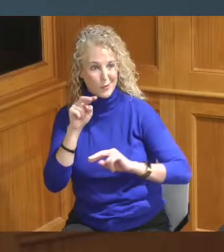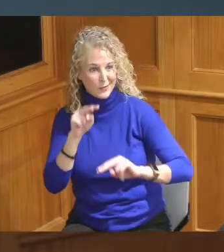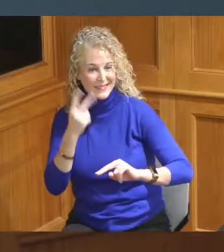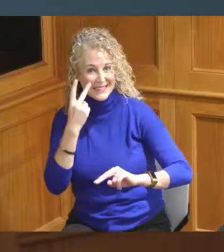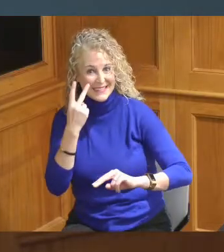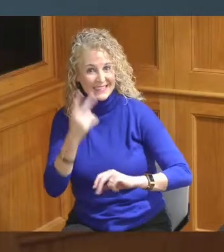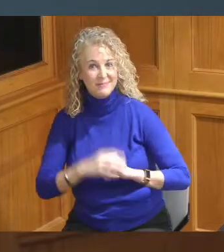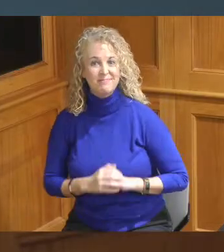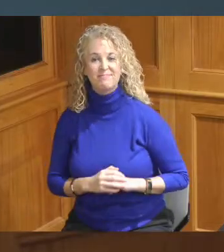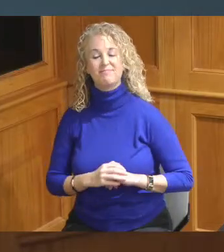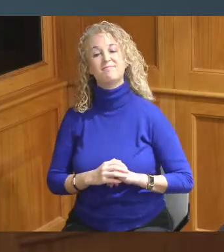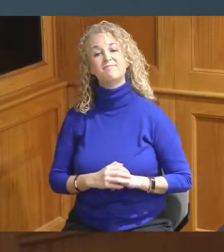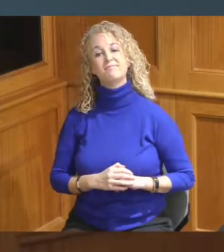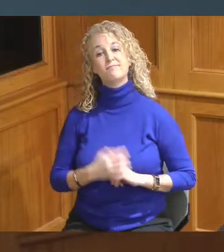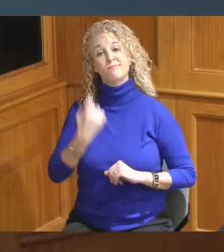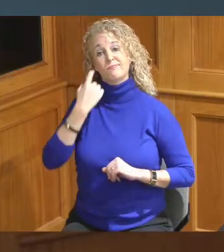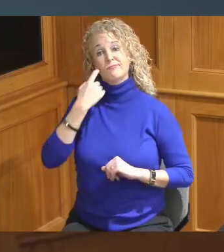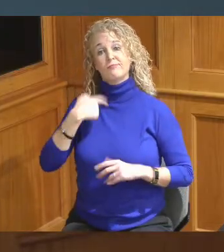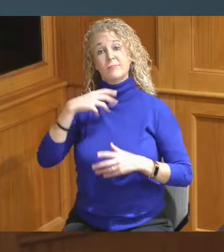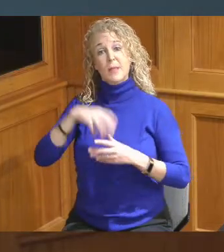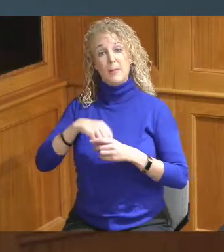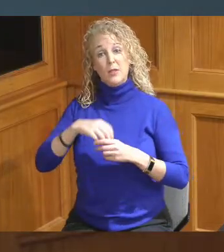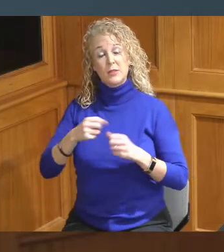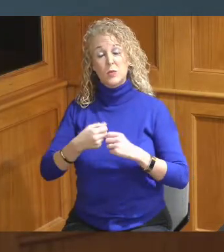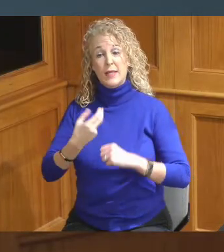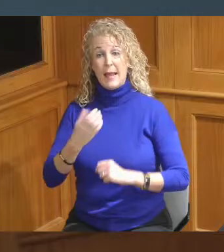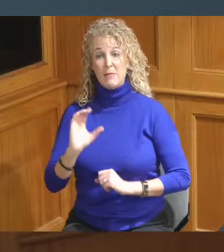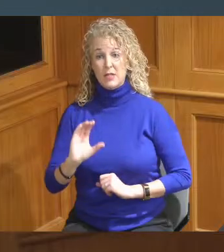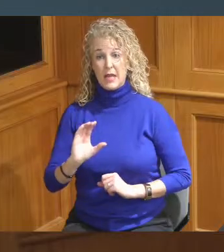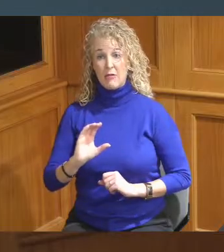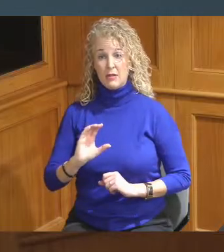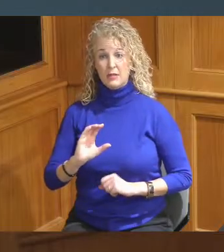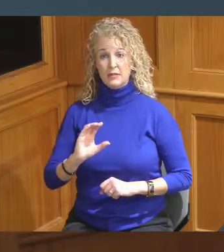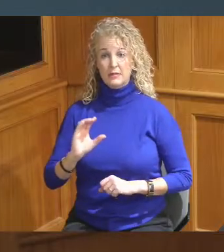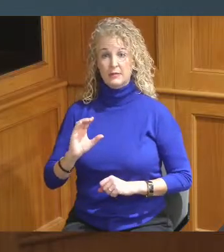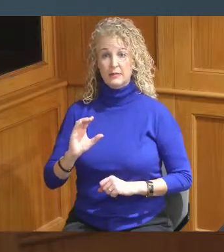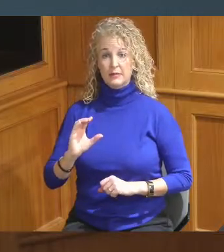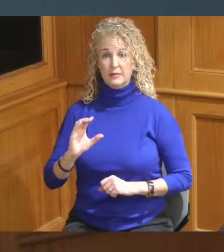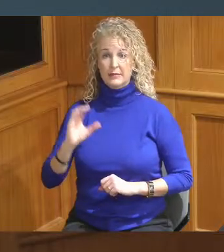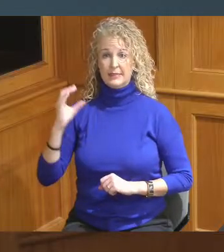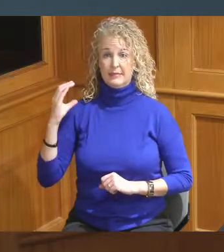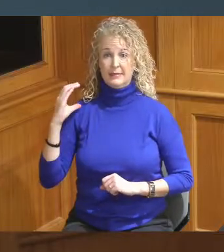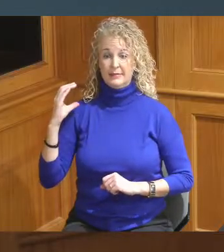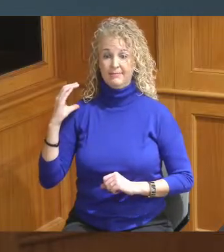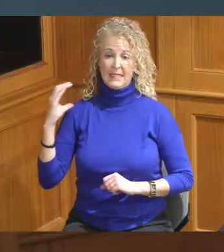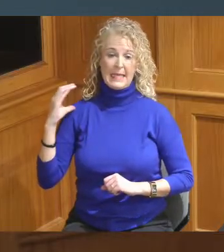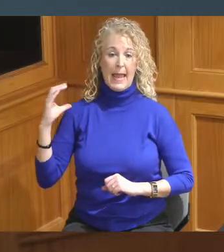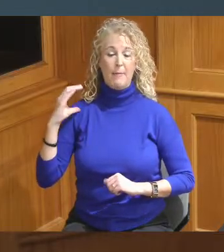And then I was participating in the Hamilton County Capital Budget Prioritization Task Force.